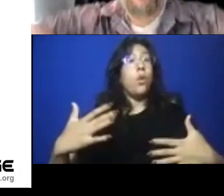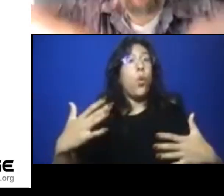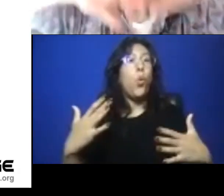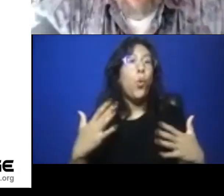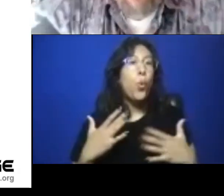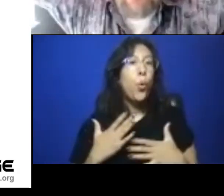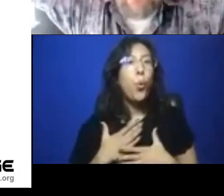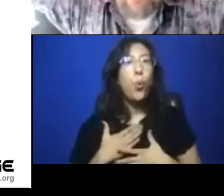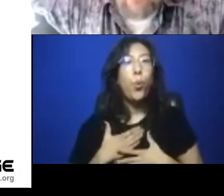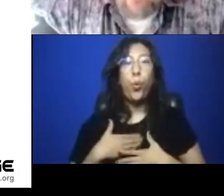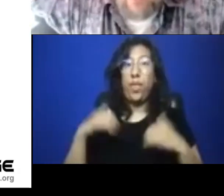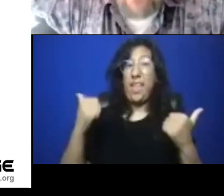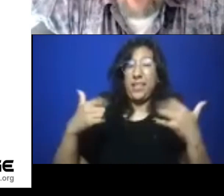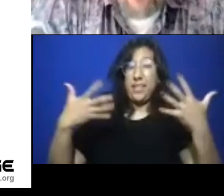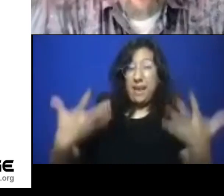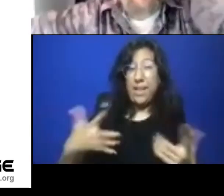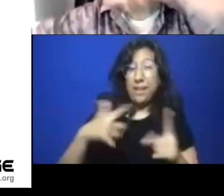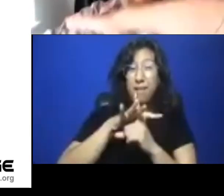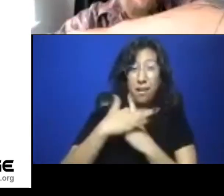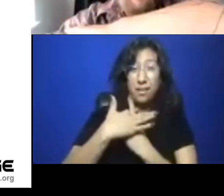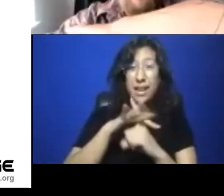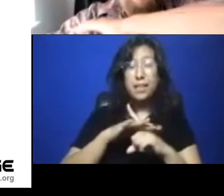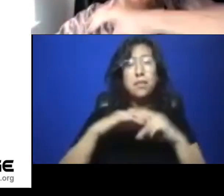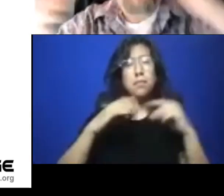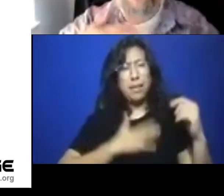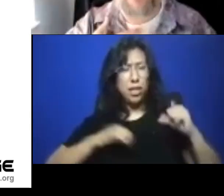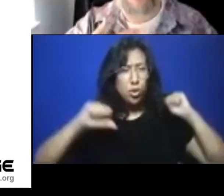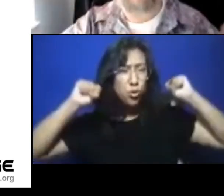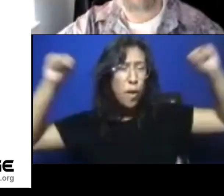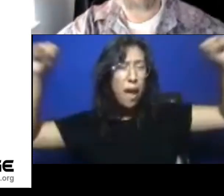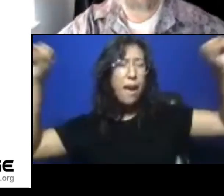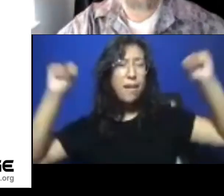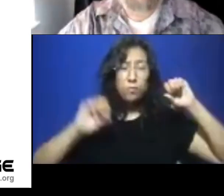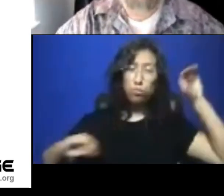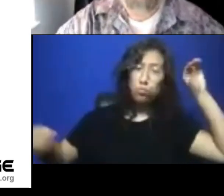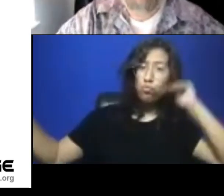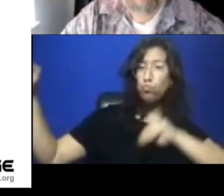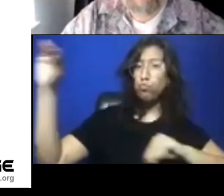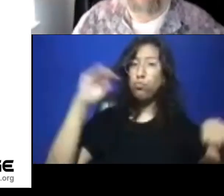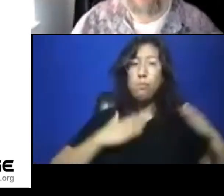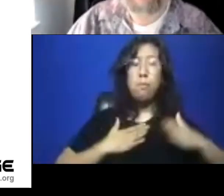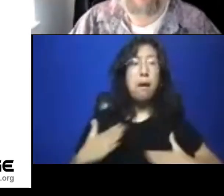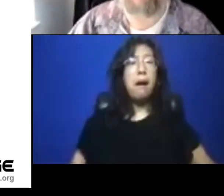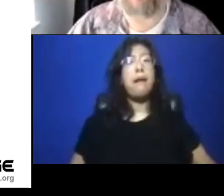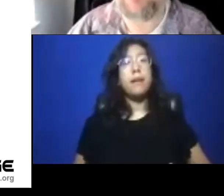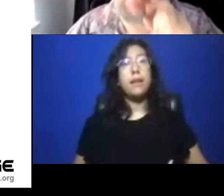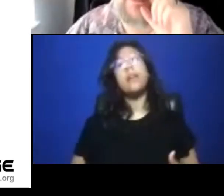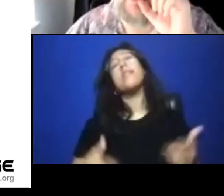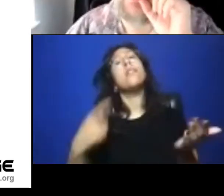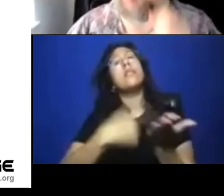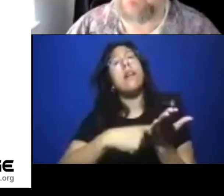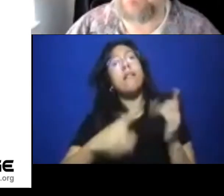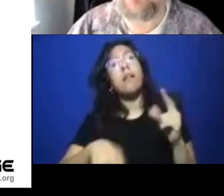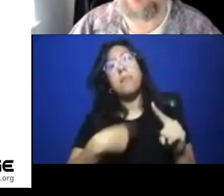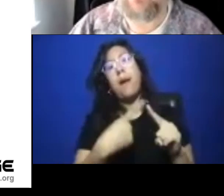so please feel free to stretch, move your arms, move your body around a little bit, and let's talk about some things that you can do,